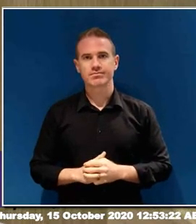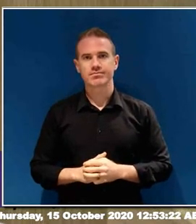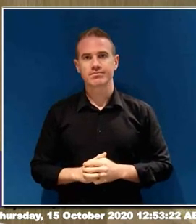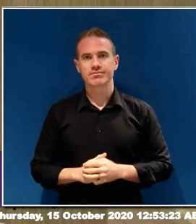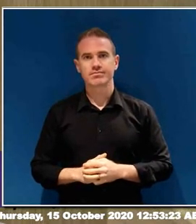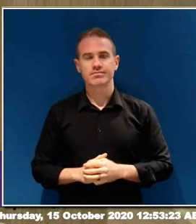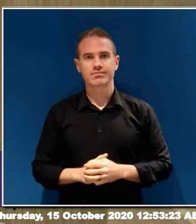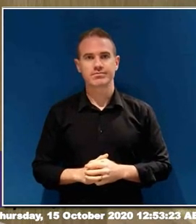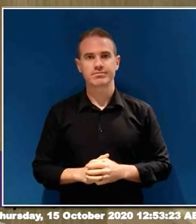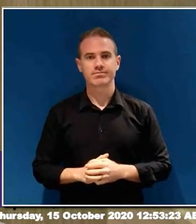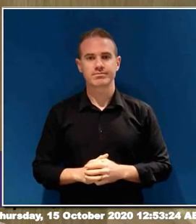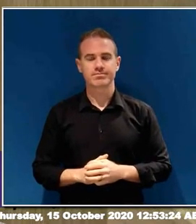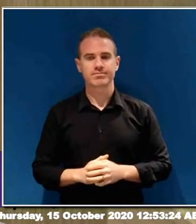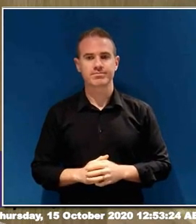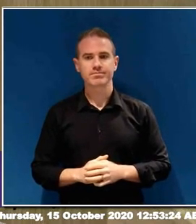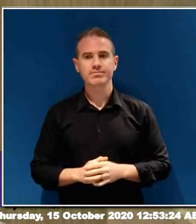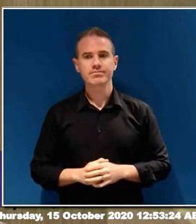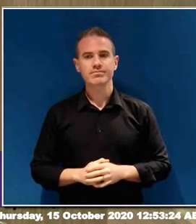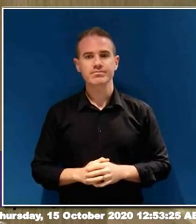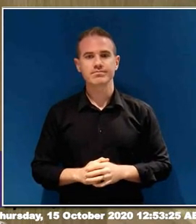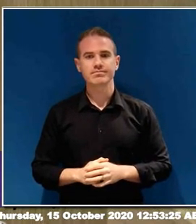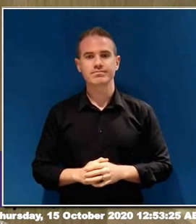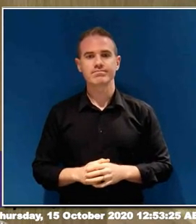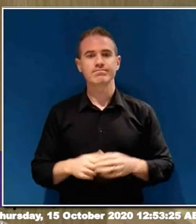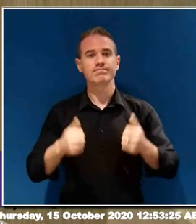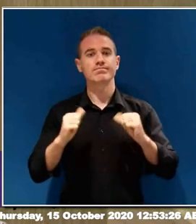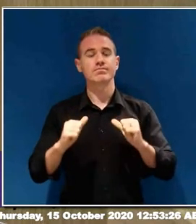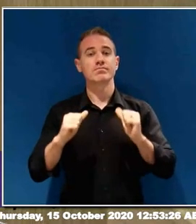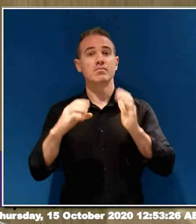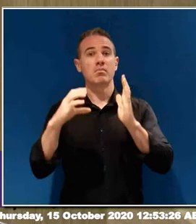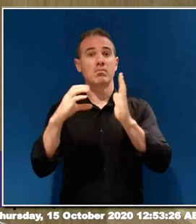Can I have paragraph 33 up, please?